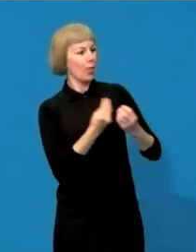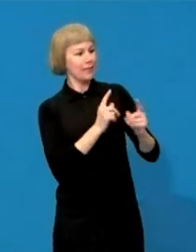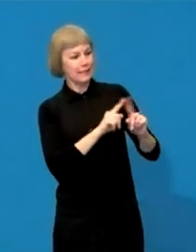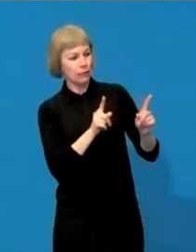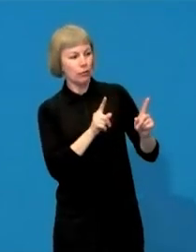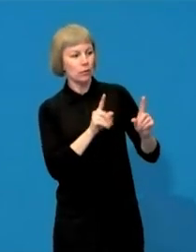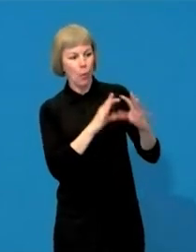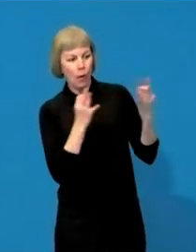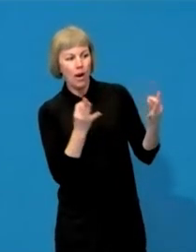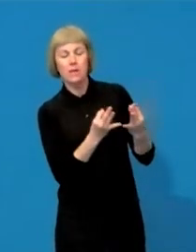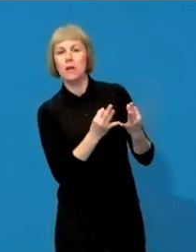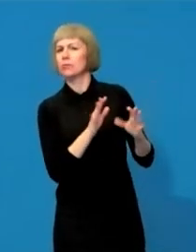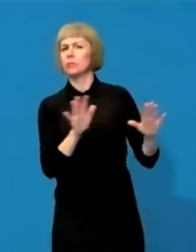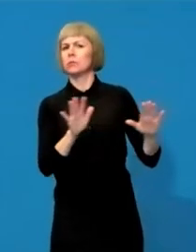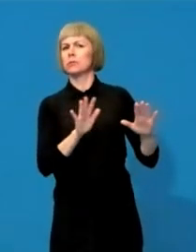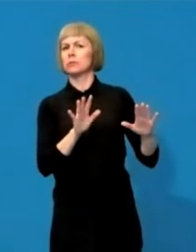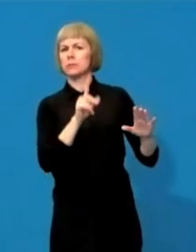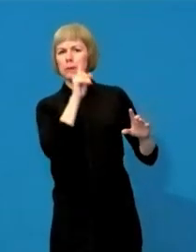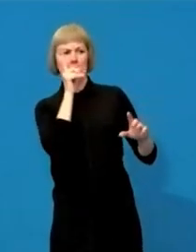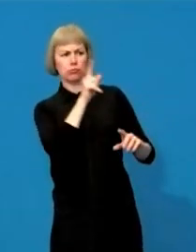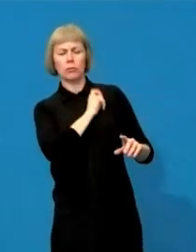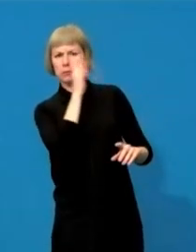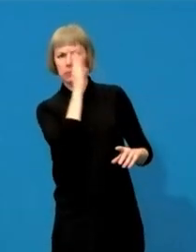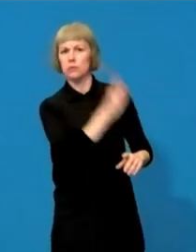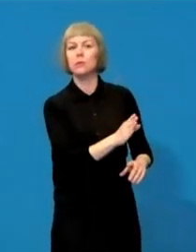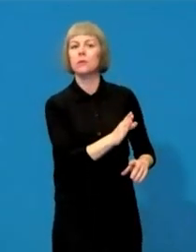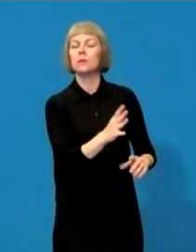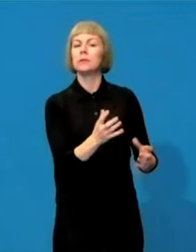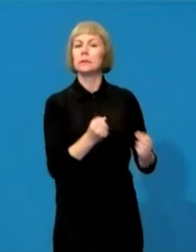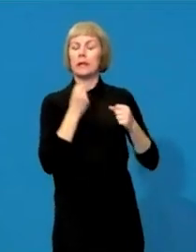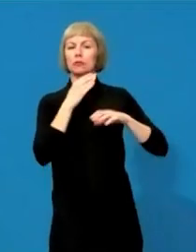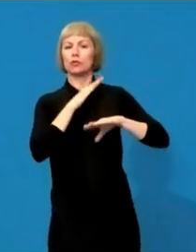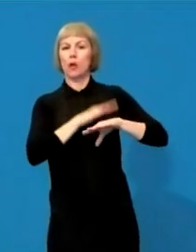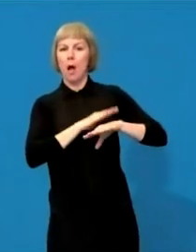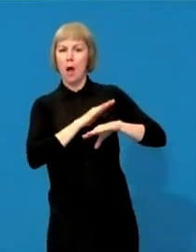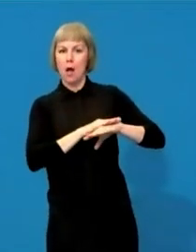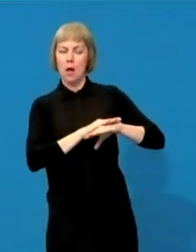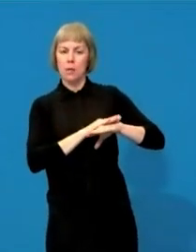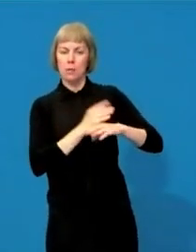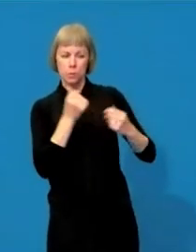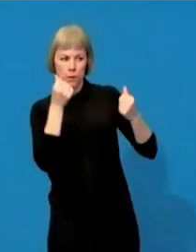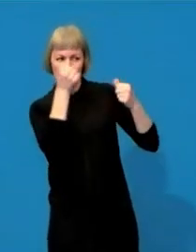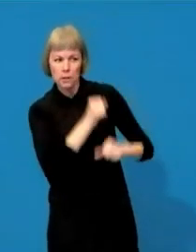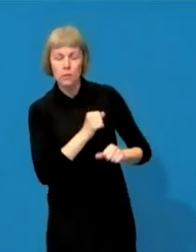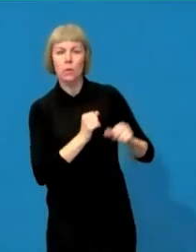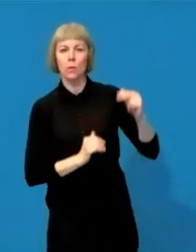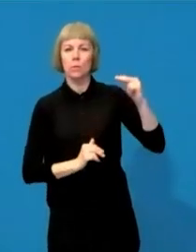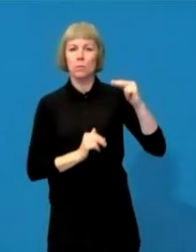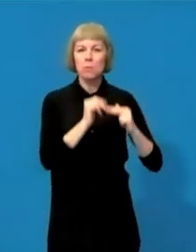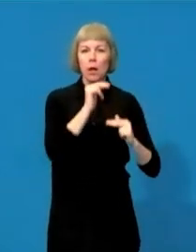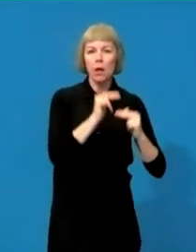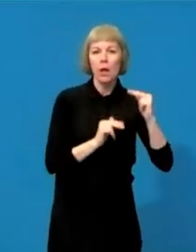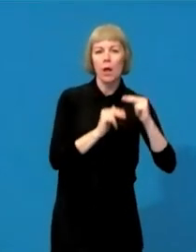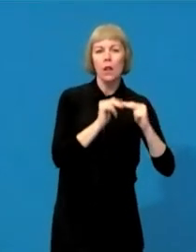It will take that time again for me to earn that trust and, you know, like whether I can